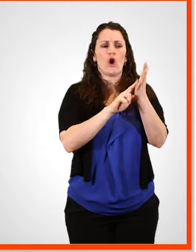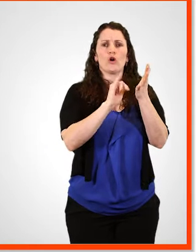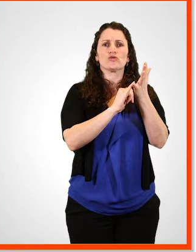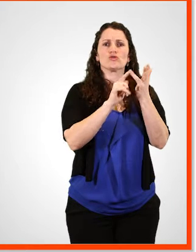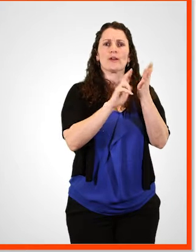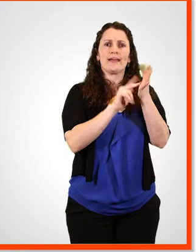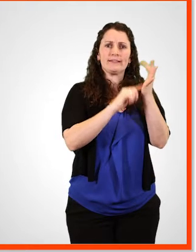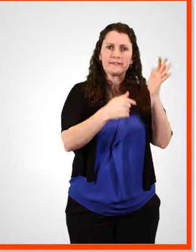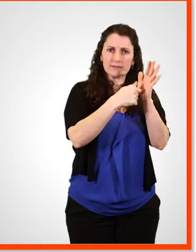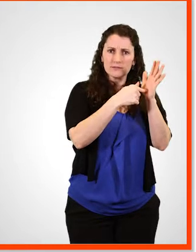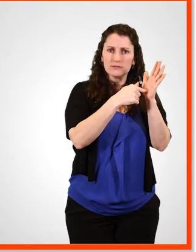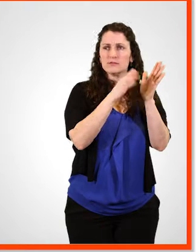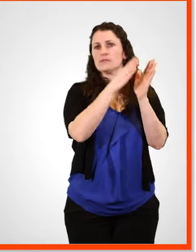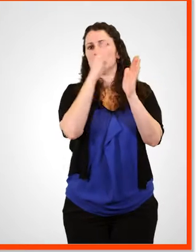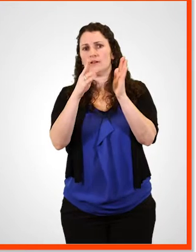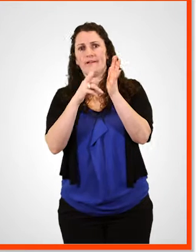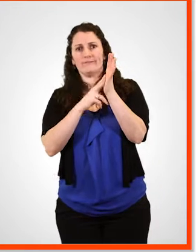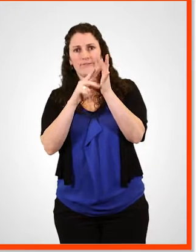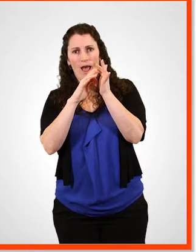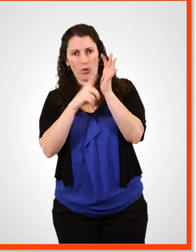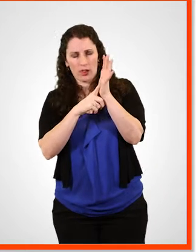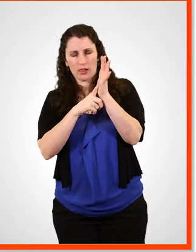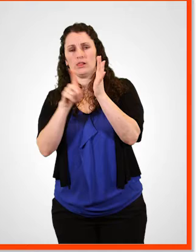and words with that pattern often have a short vowel sound